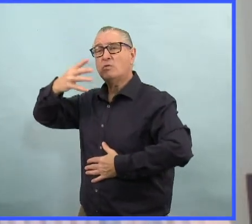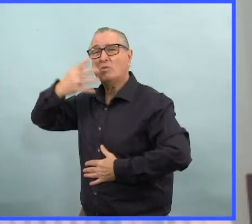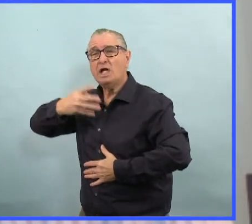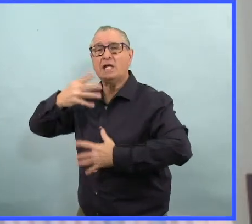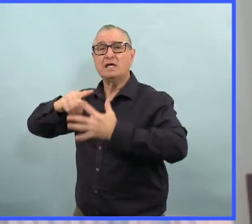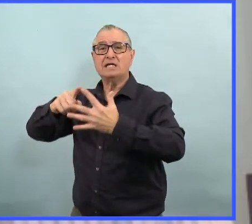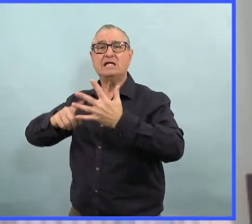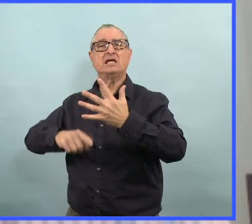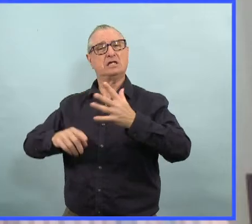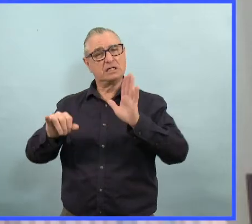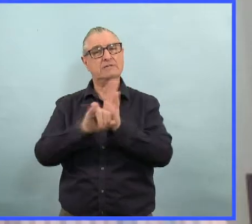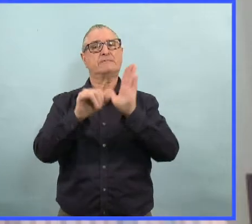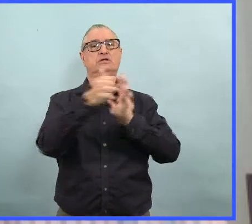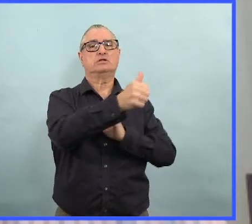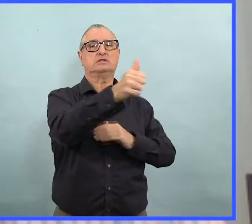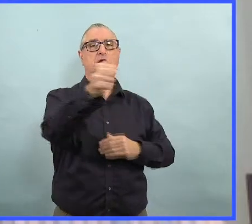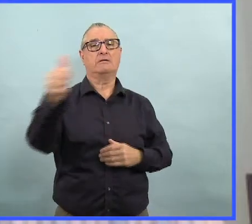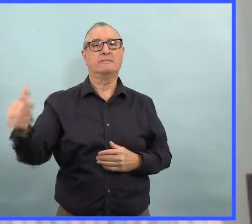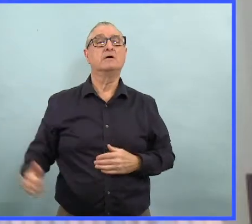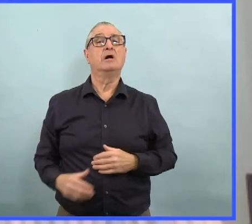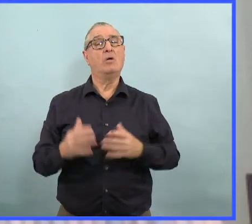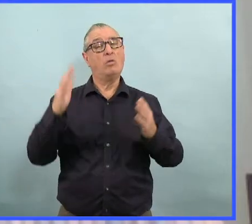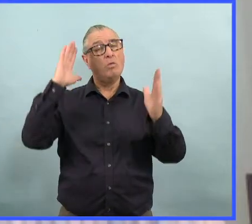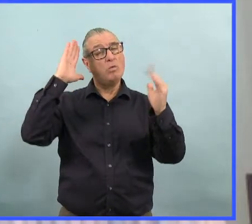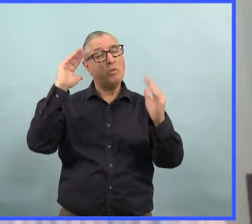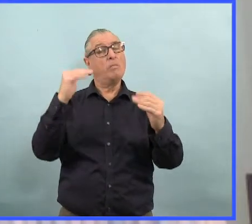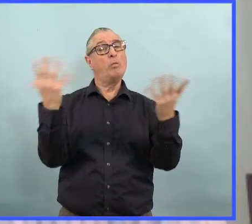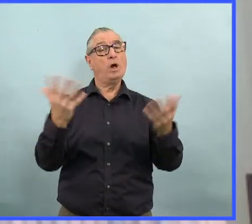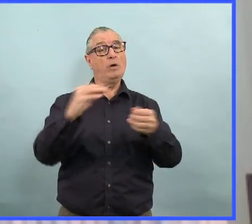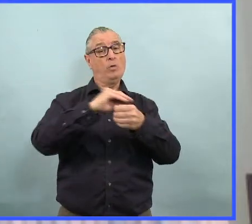so monday health canada announced the approval of the oral antiviral pax levitt